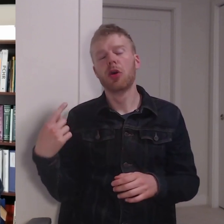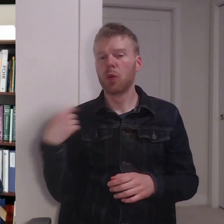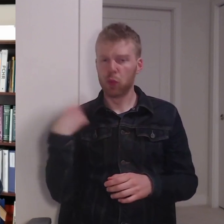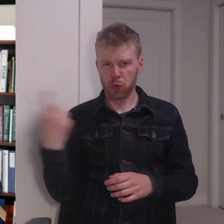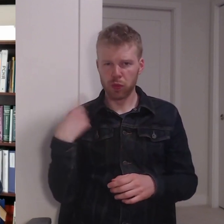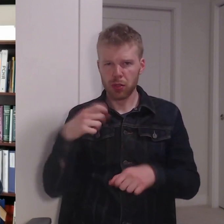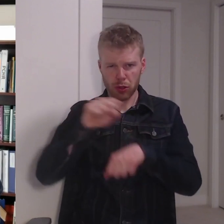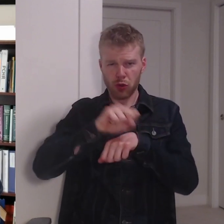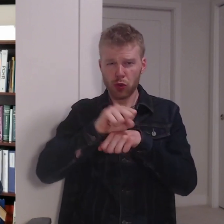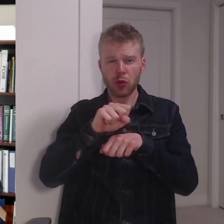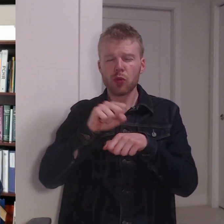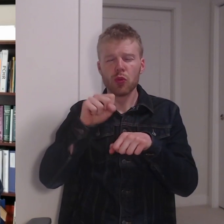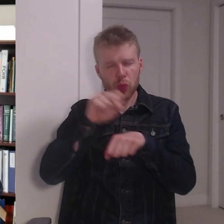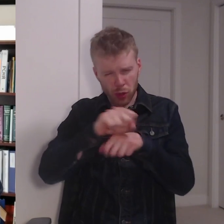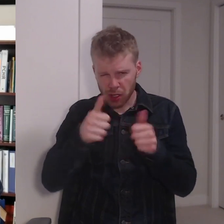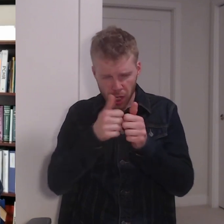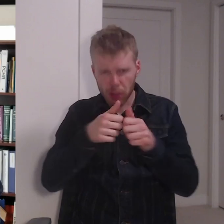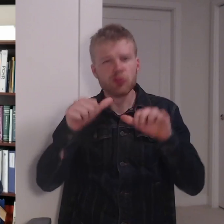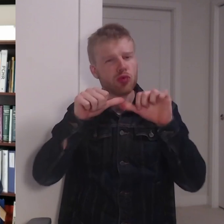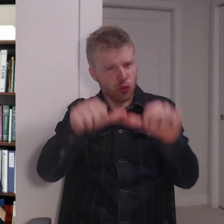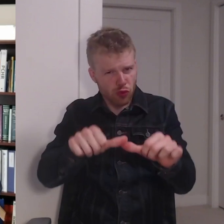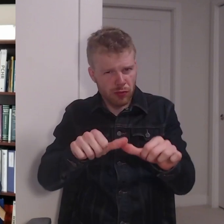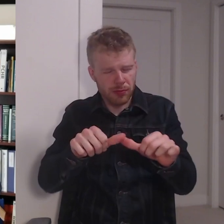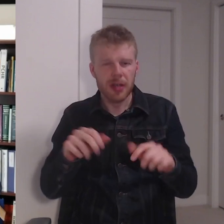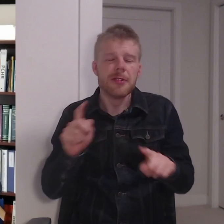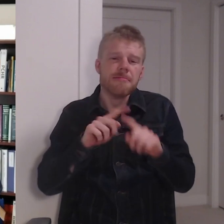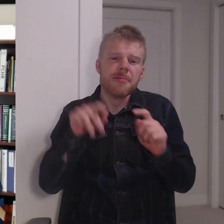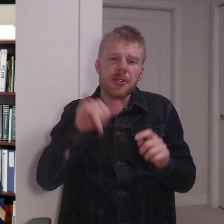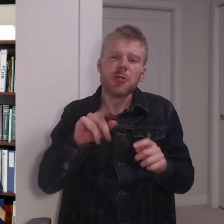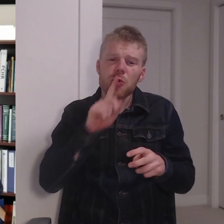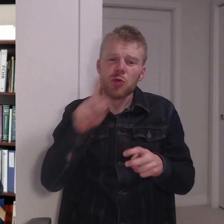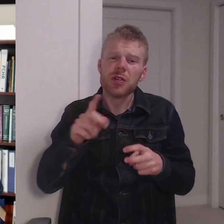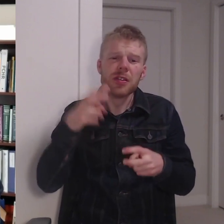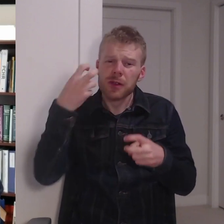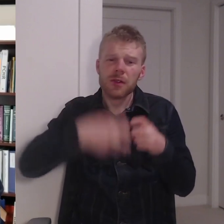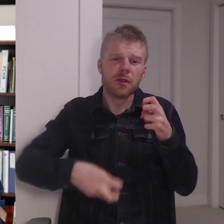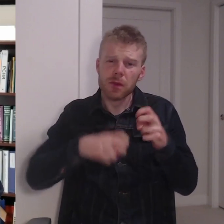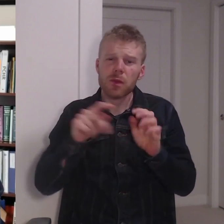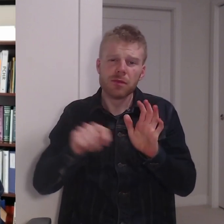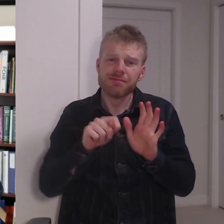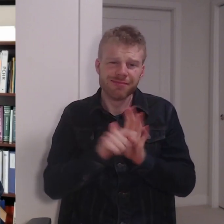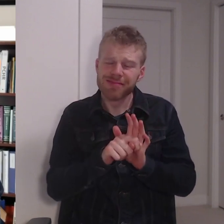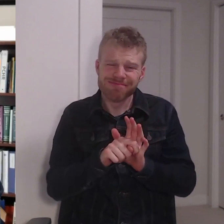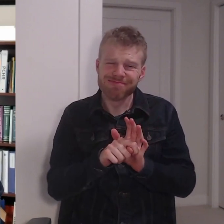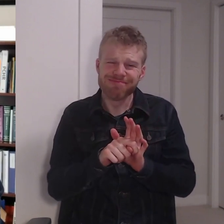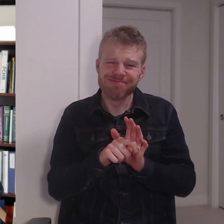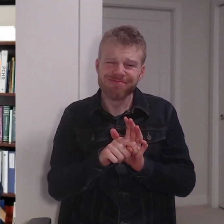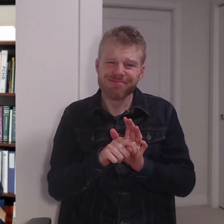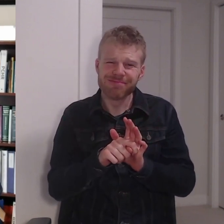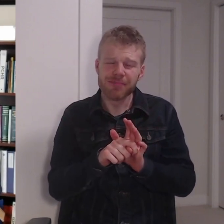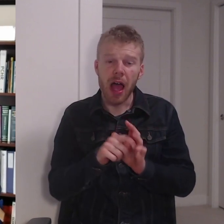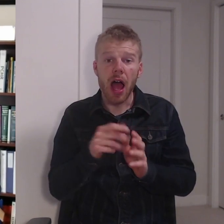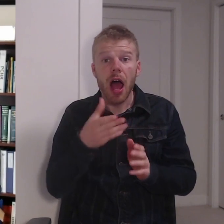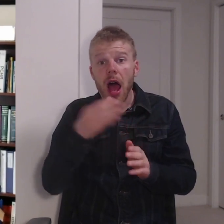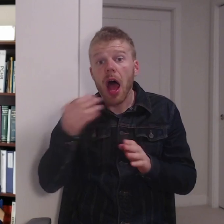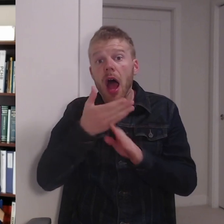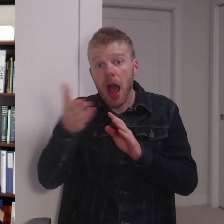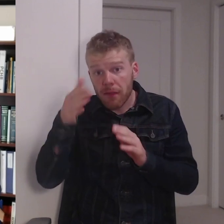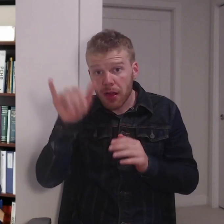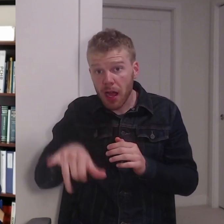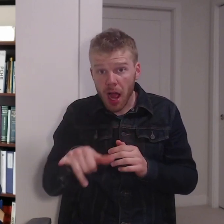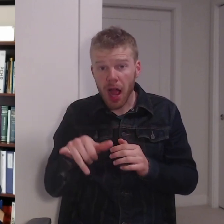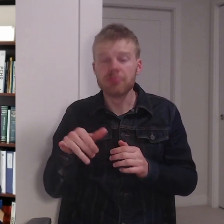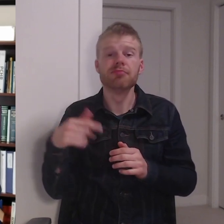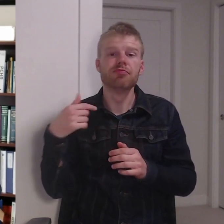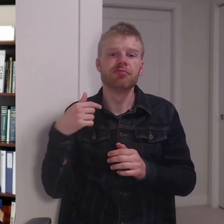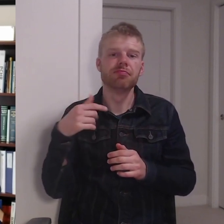after that we continued to work together but it was a very difficult period and